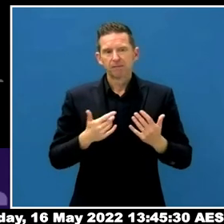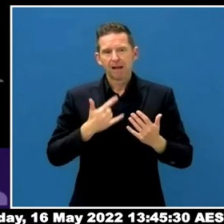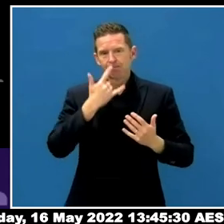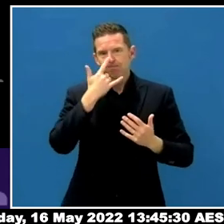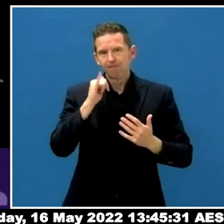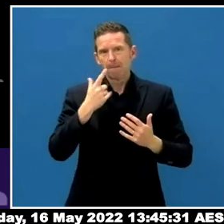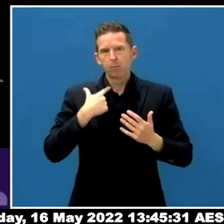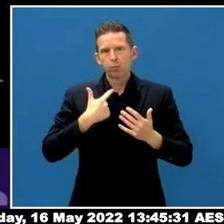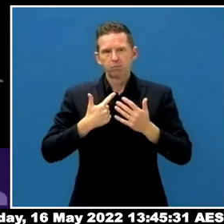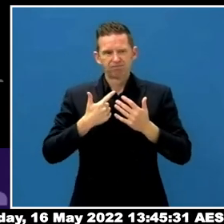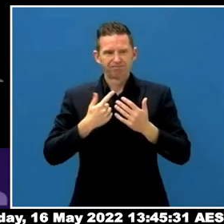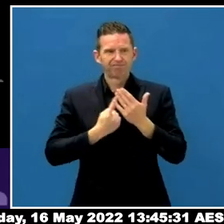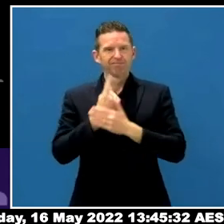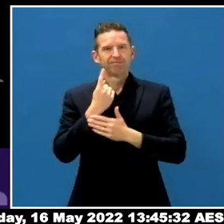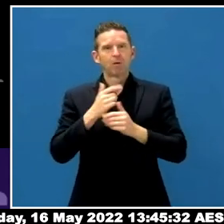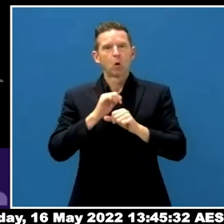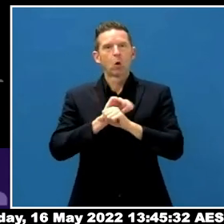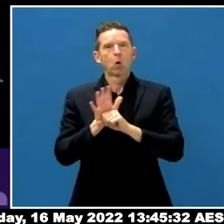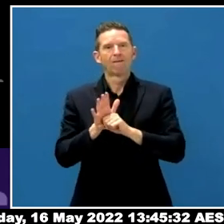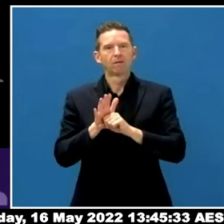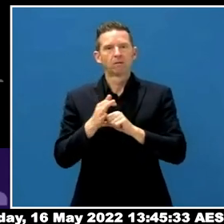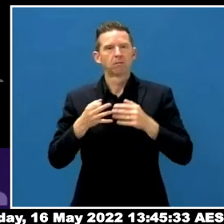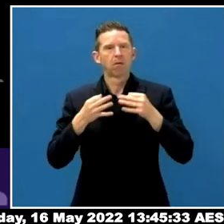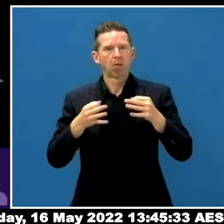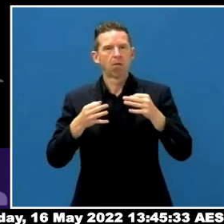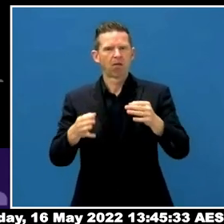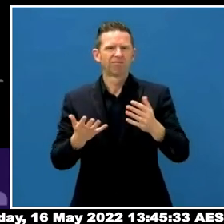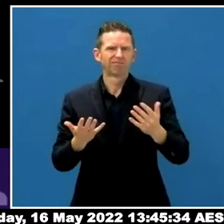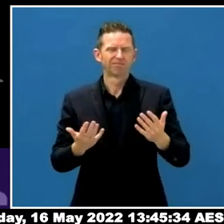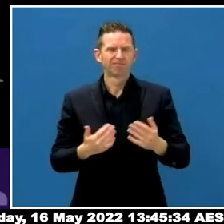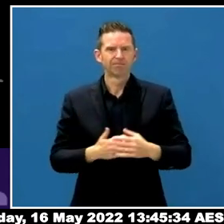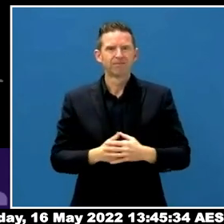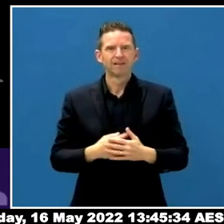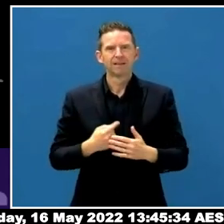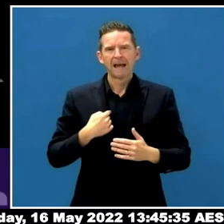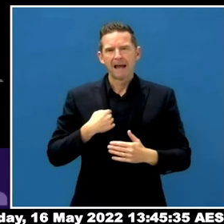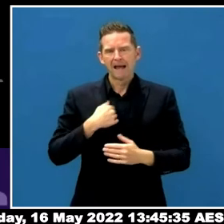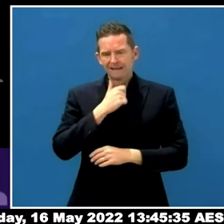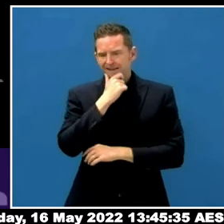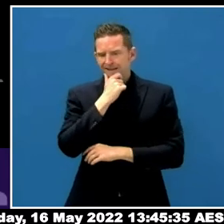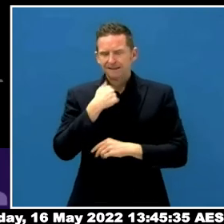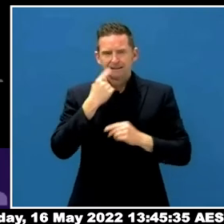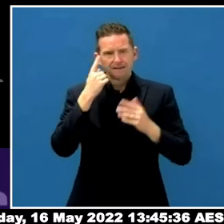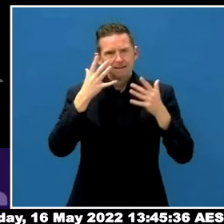So that's when I decided that maybe having somebody on board one on one with a backup